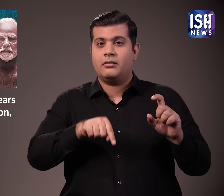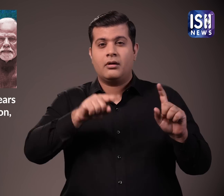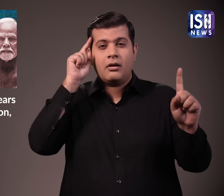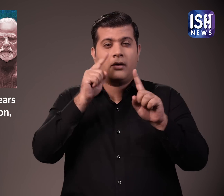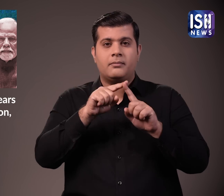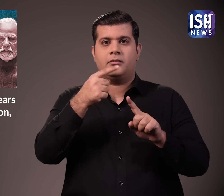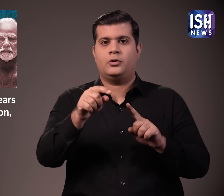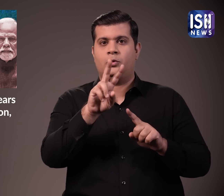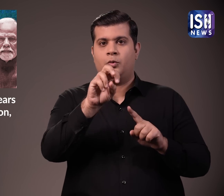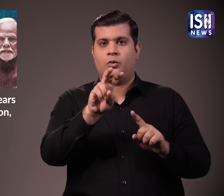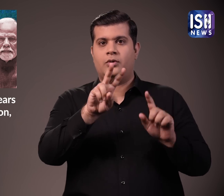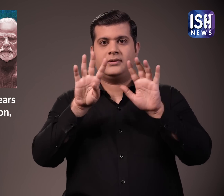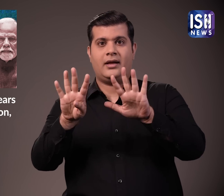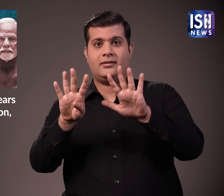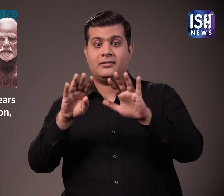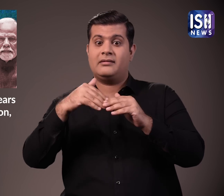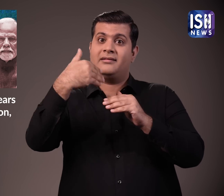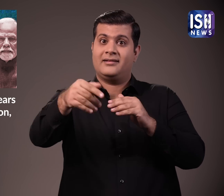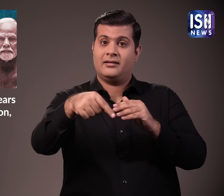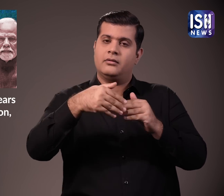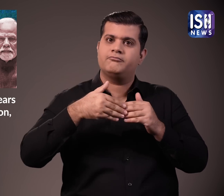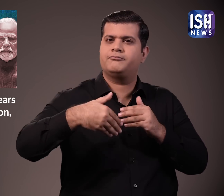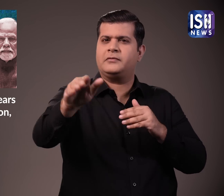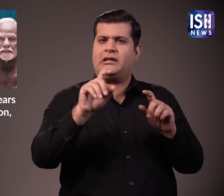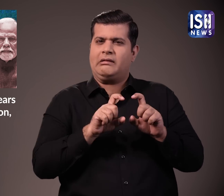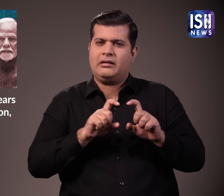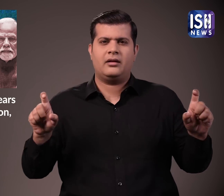It is aimed to be implemented from 2029 onwards.